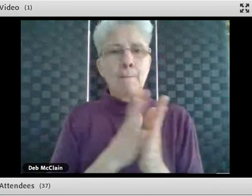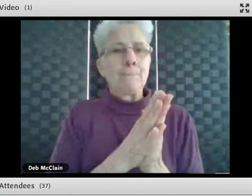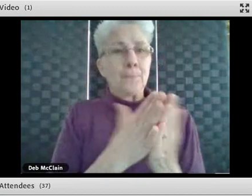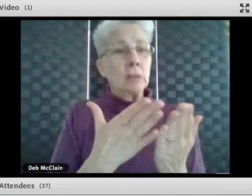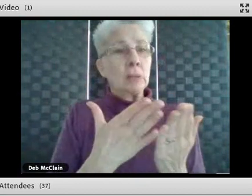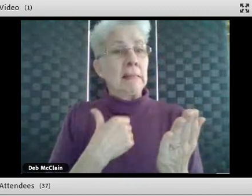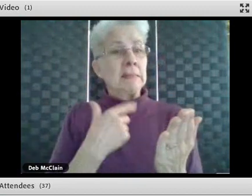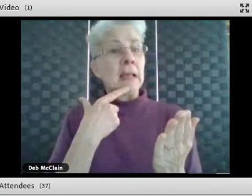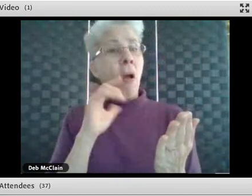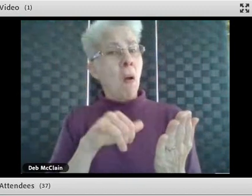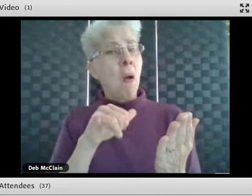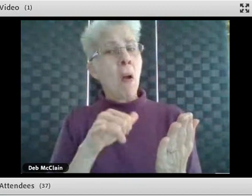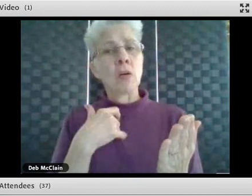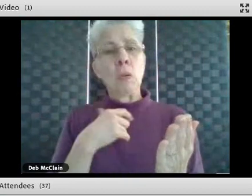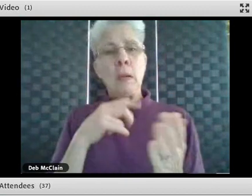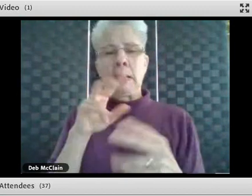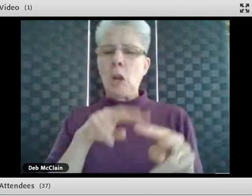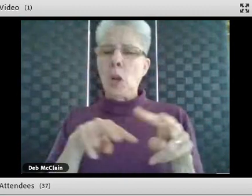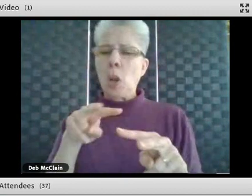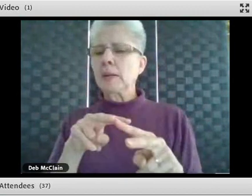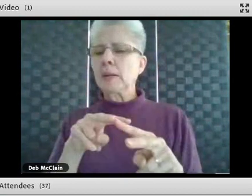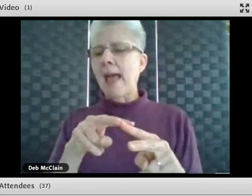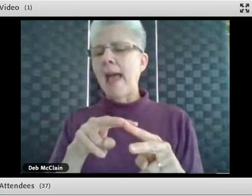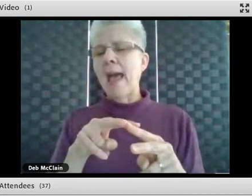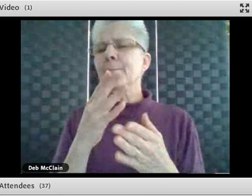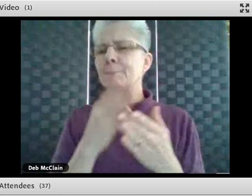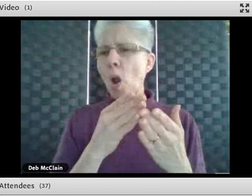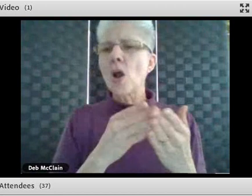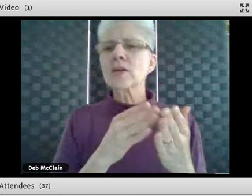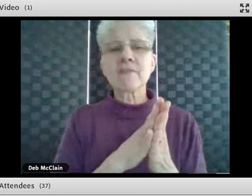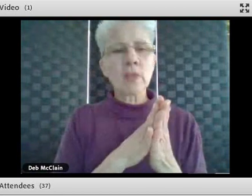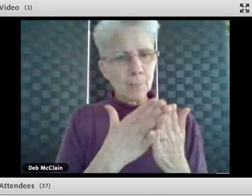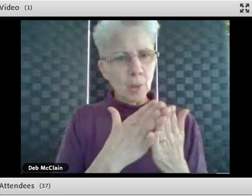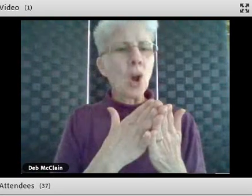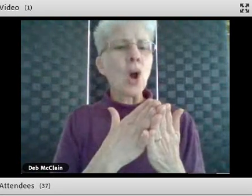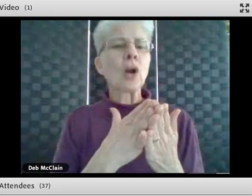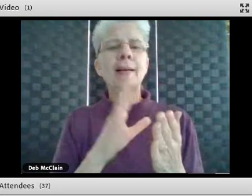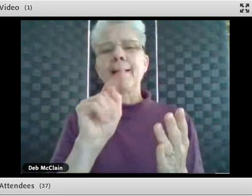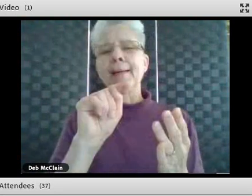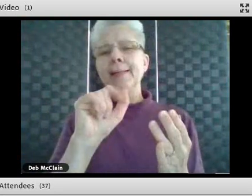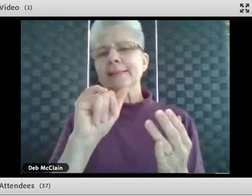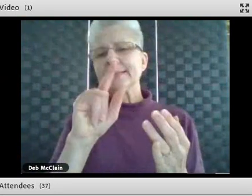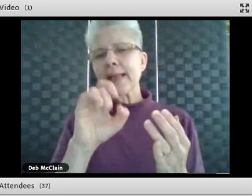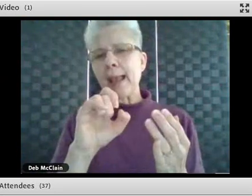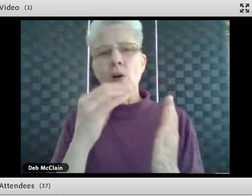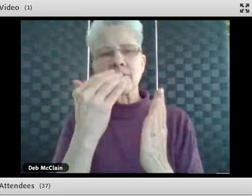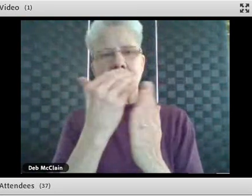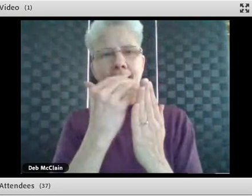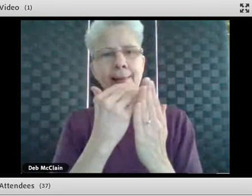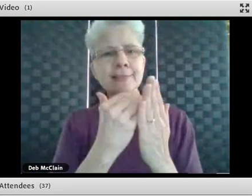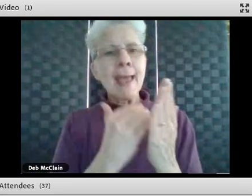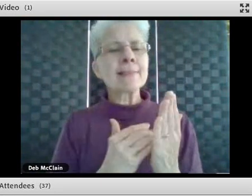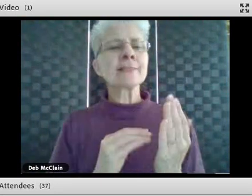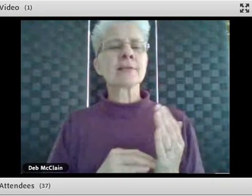we can look at various parts of the book -- the table of contents, the title, and so forth -- but some other things,